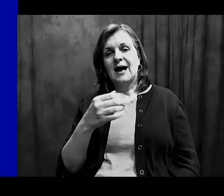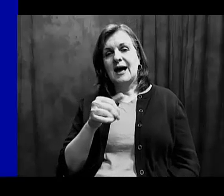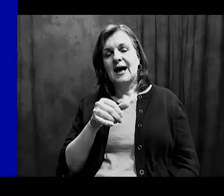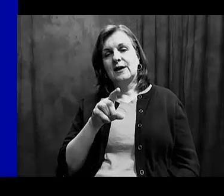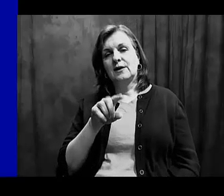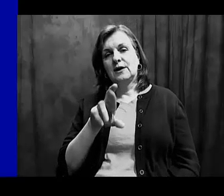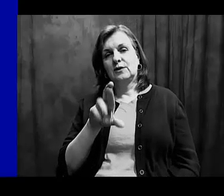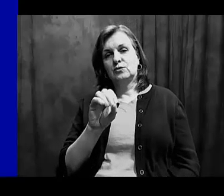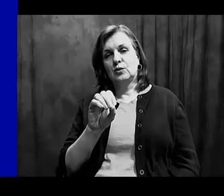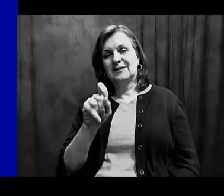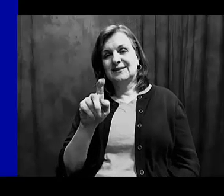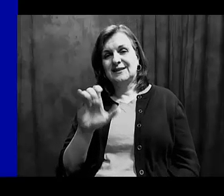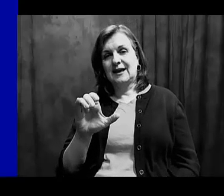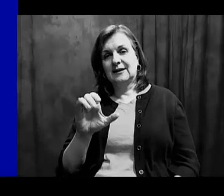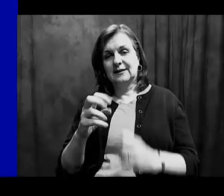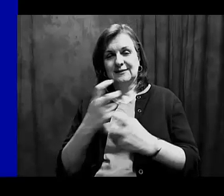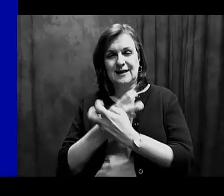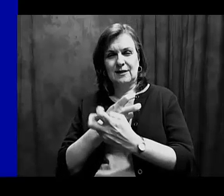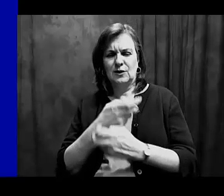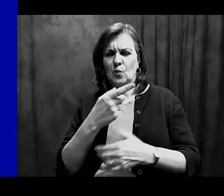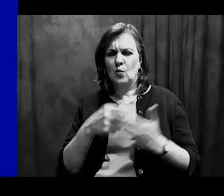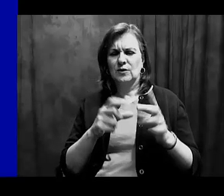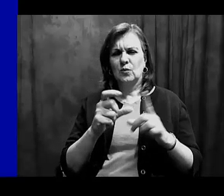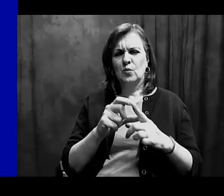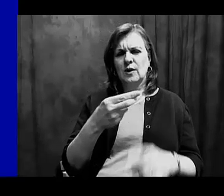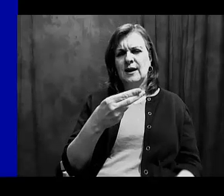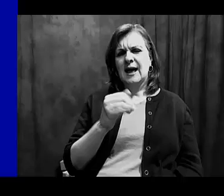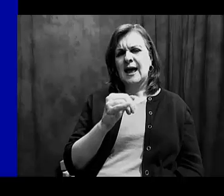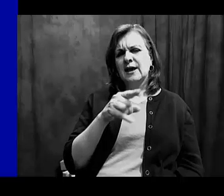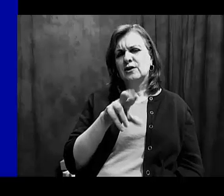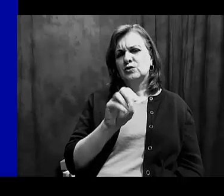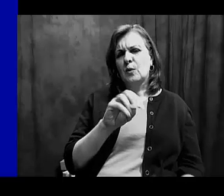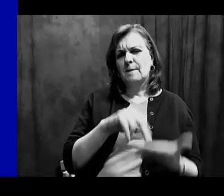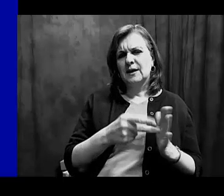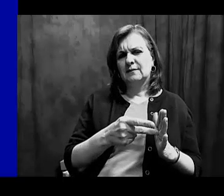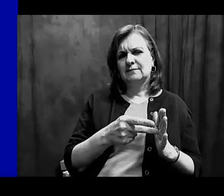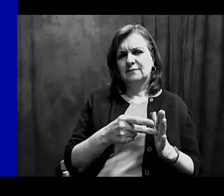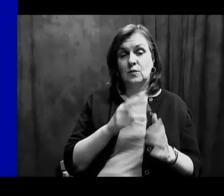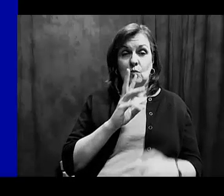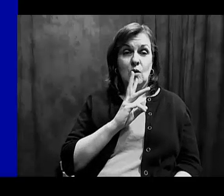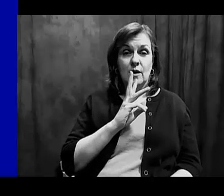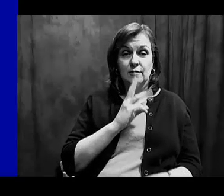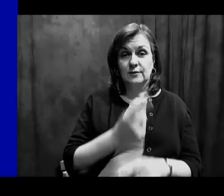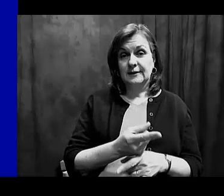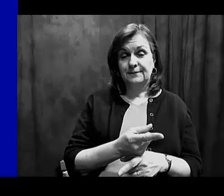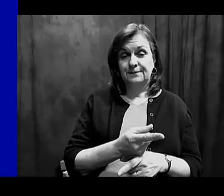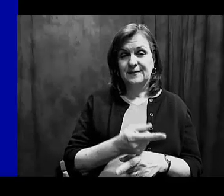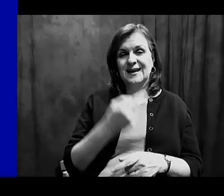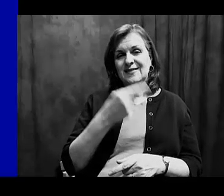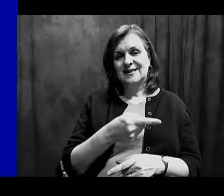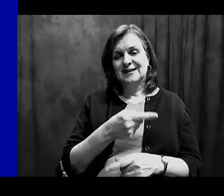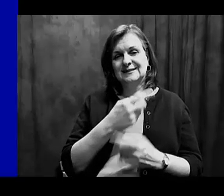and we look at something known as a hydrostatic skeleton - what is hydro??